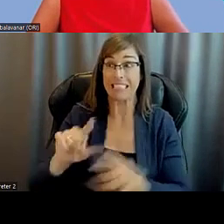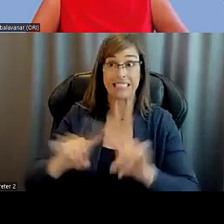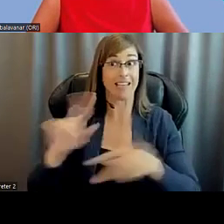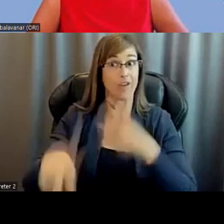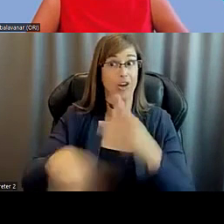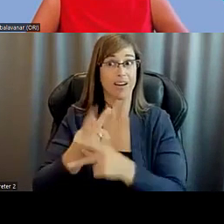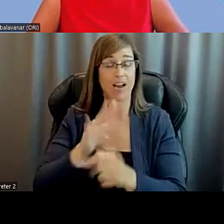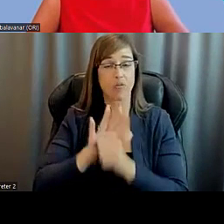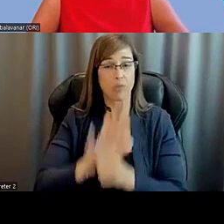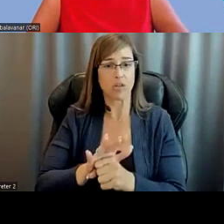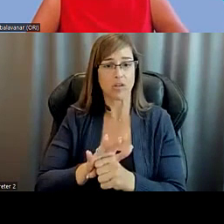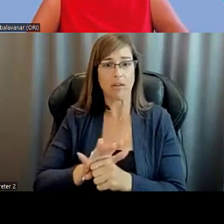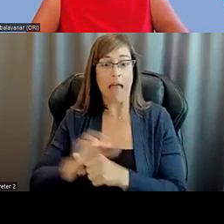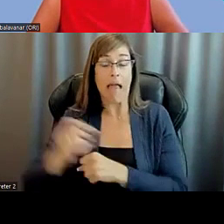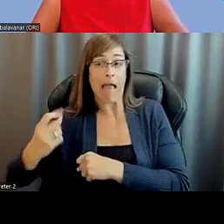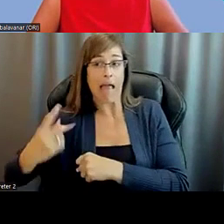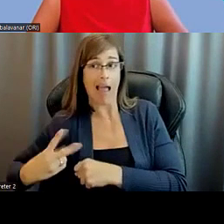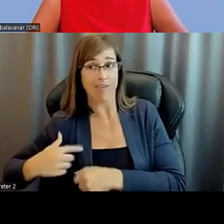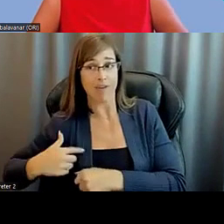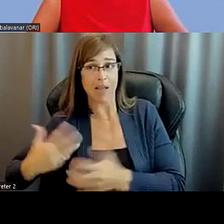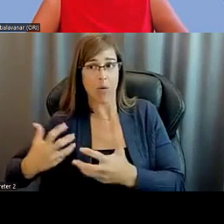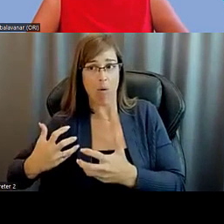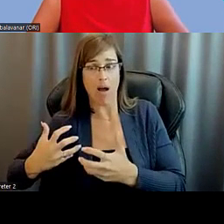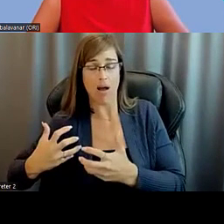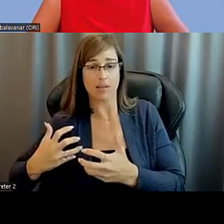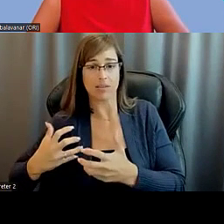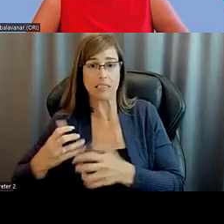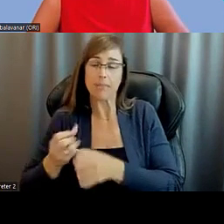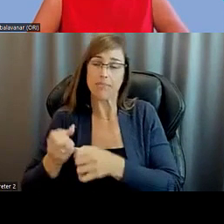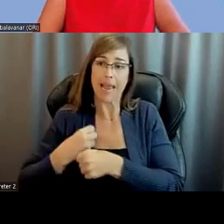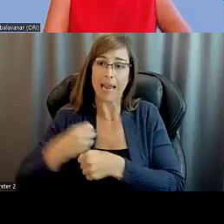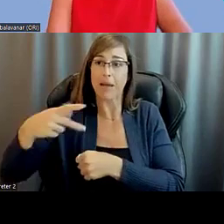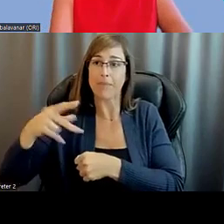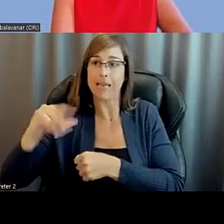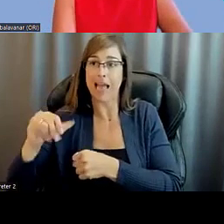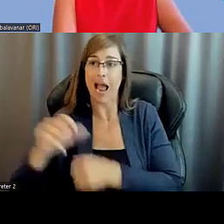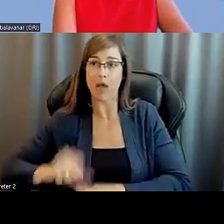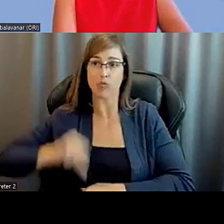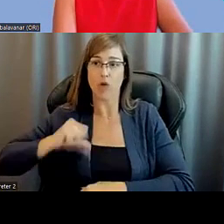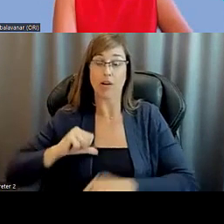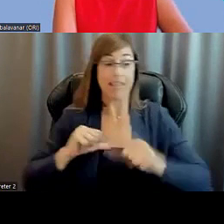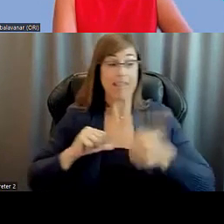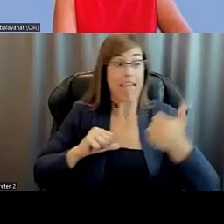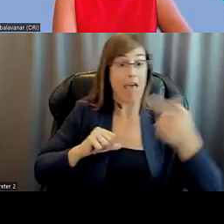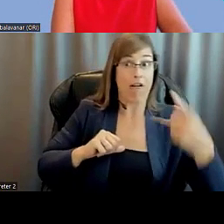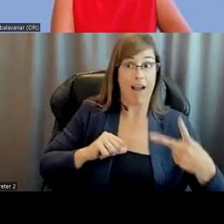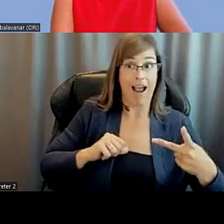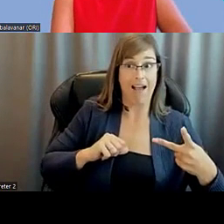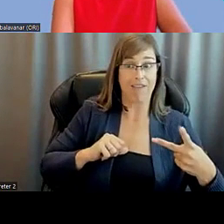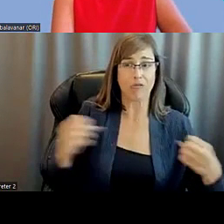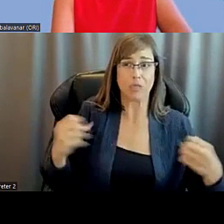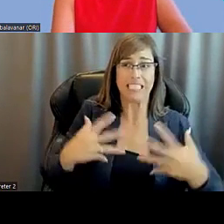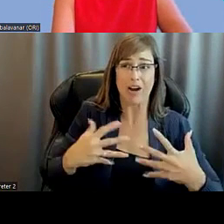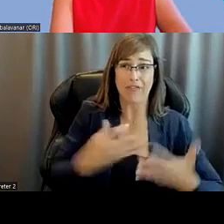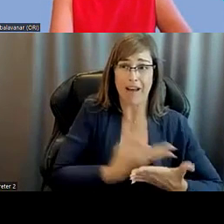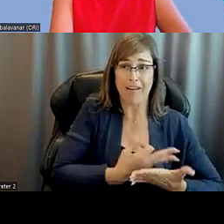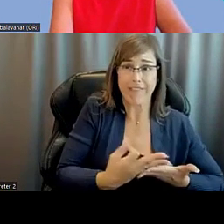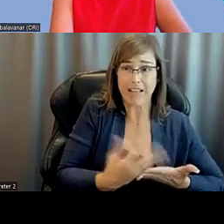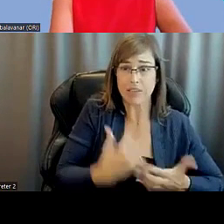"Half of me wanted to make my PI proud, and the other half was terrified of failing, so I fabricated data."